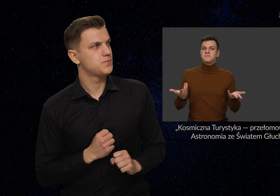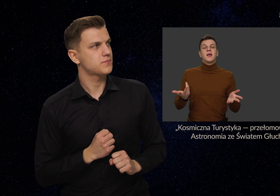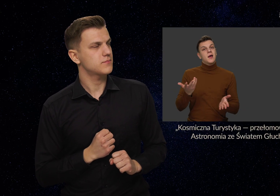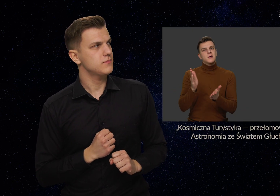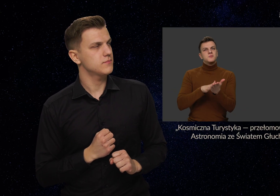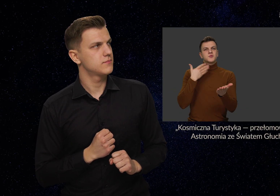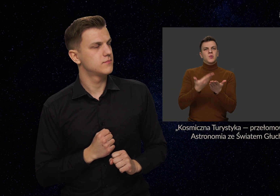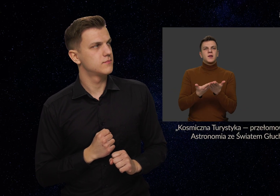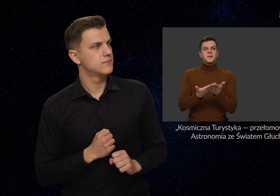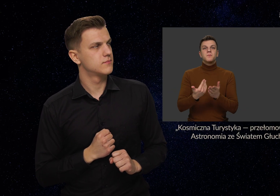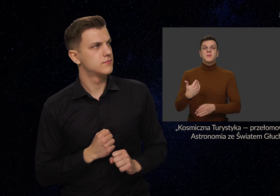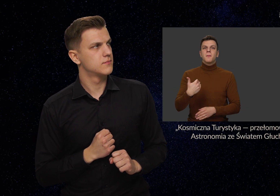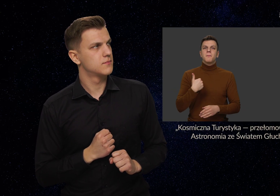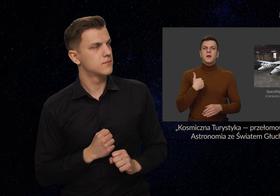For example: